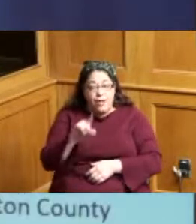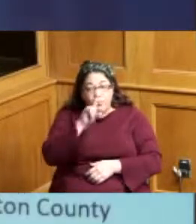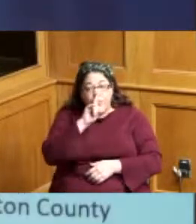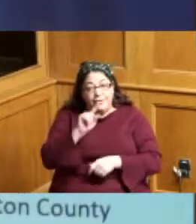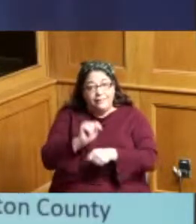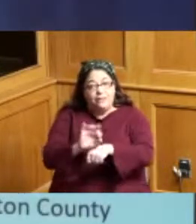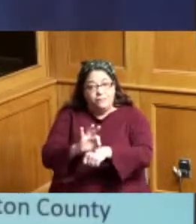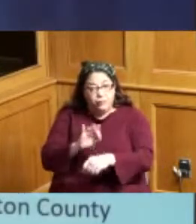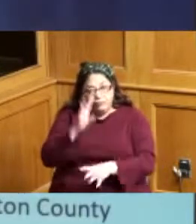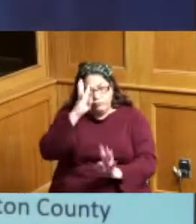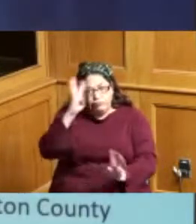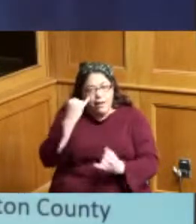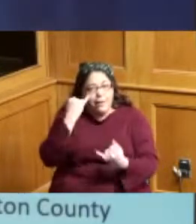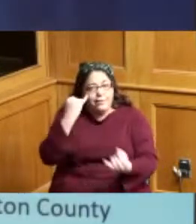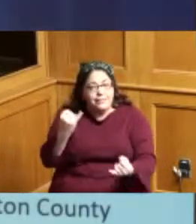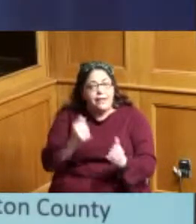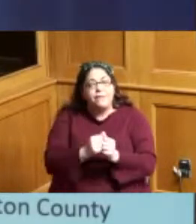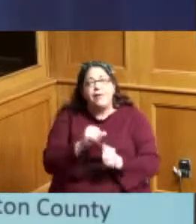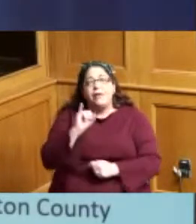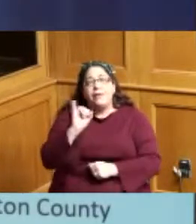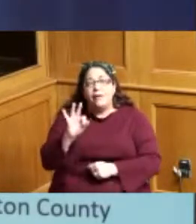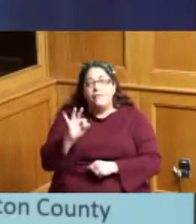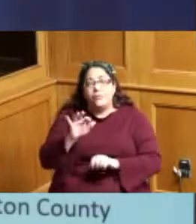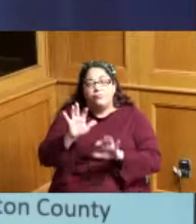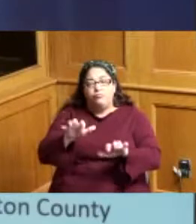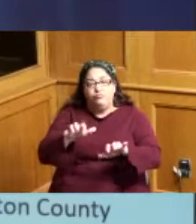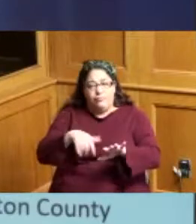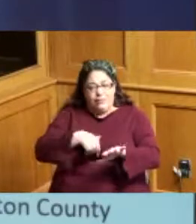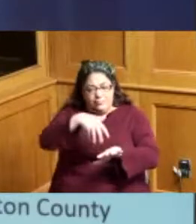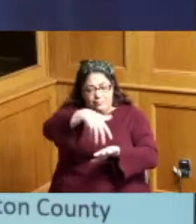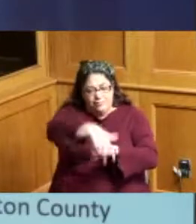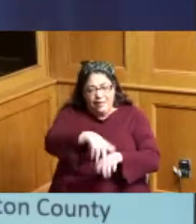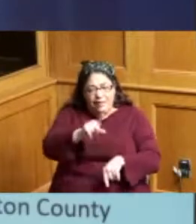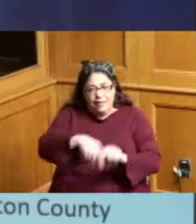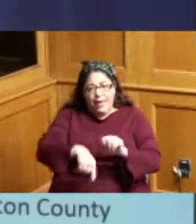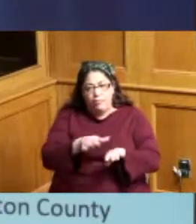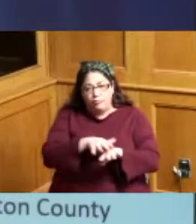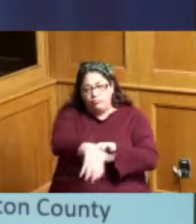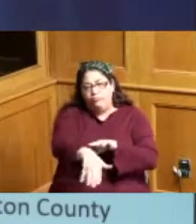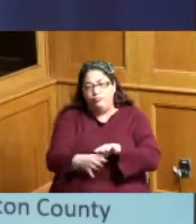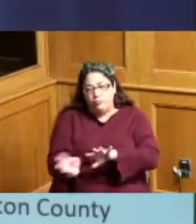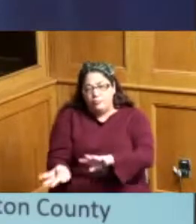so with that fast forward a few years in the fall of 2019 the Board passed